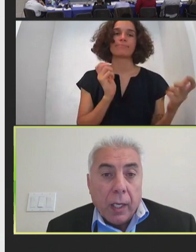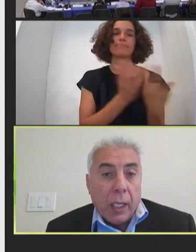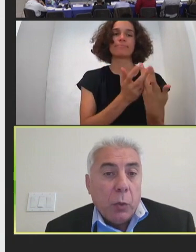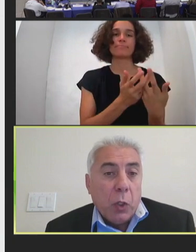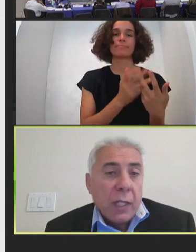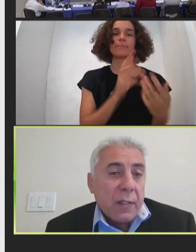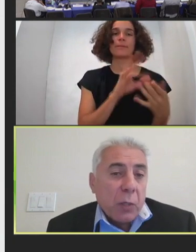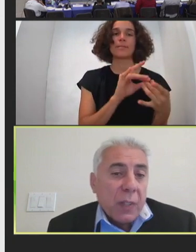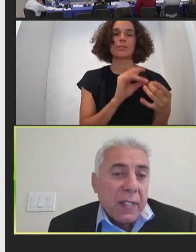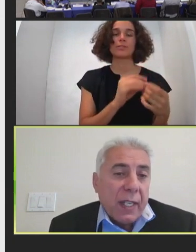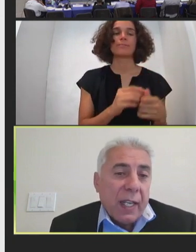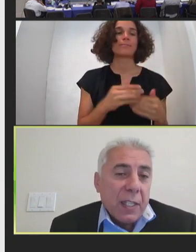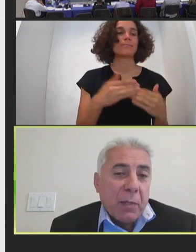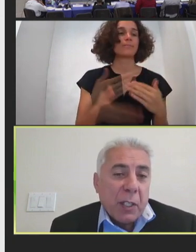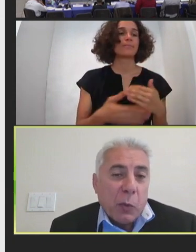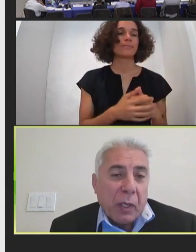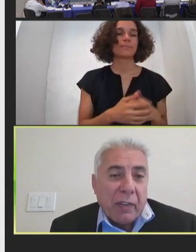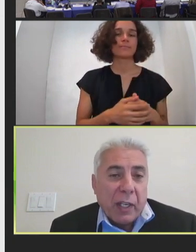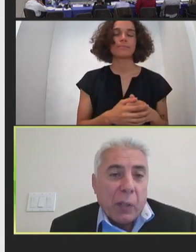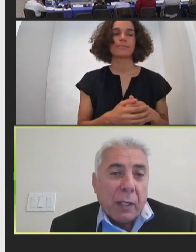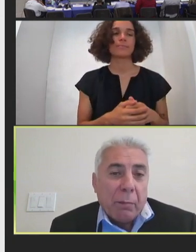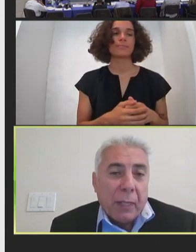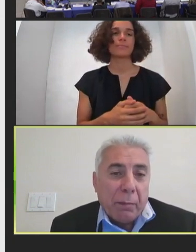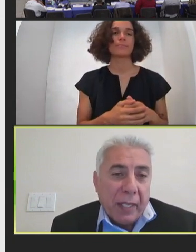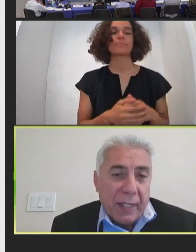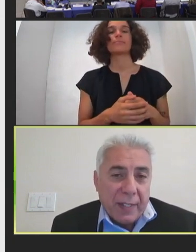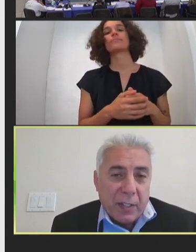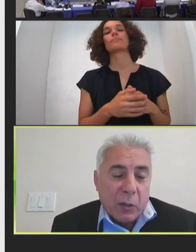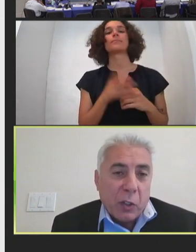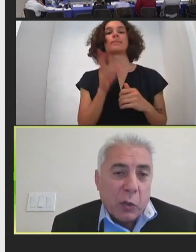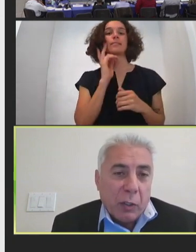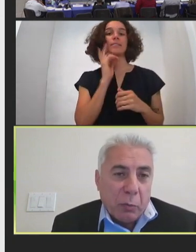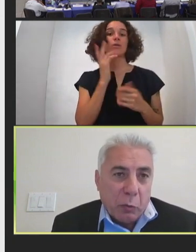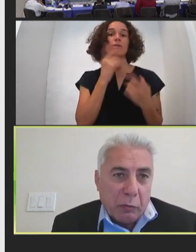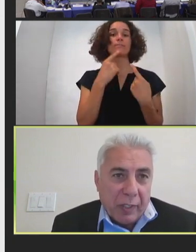And we looked at what's really has been going very well in many places in order to improve